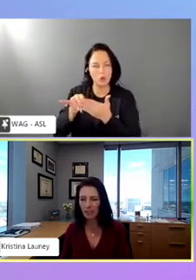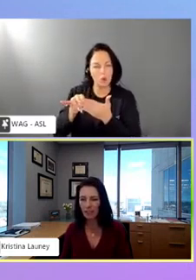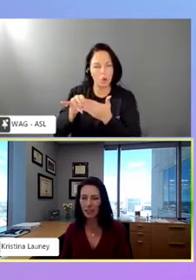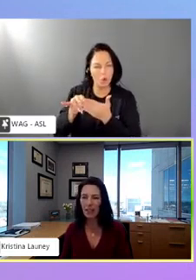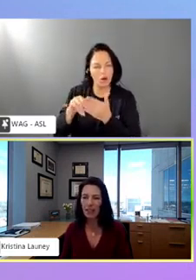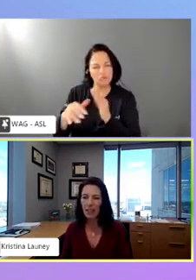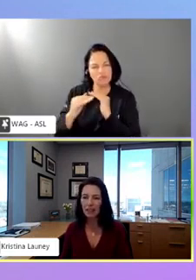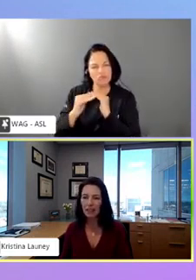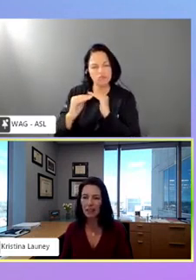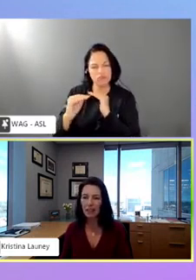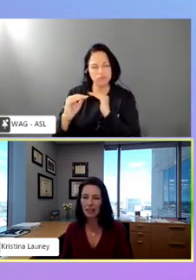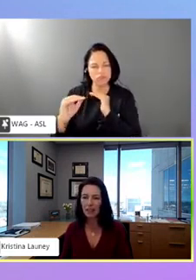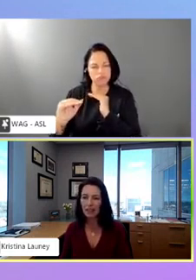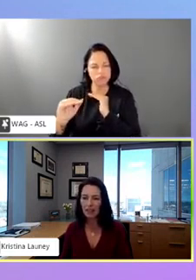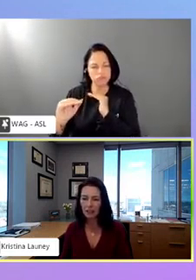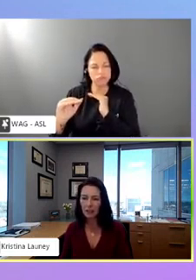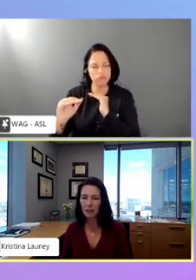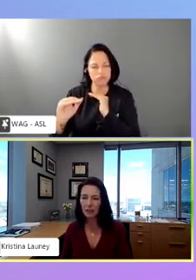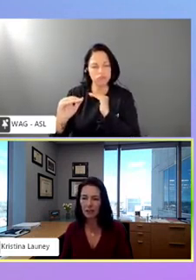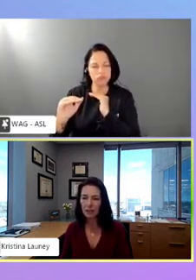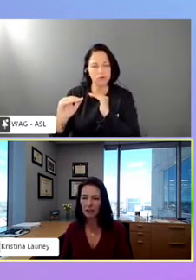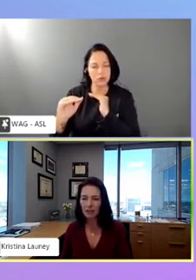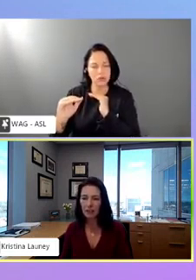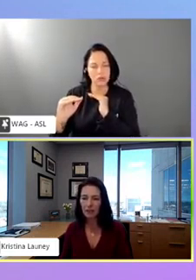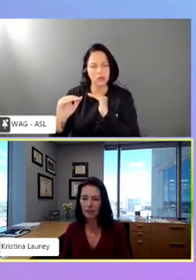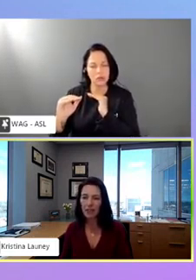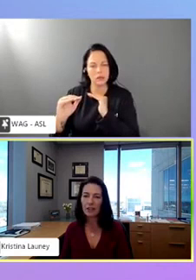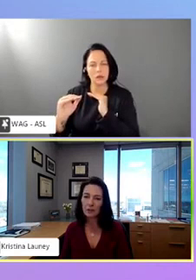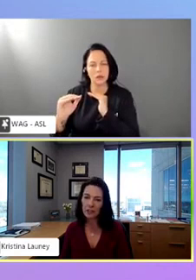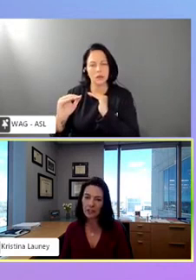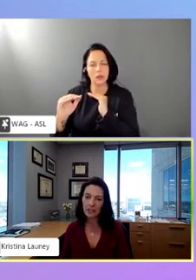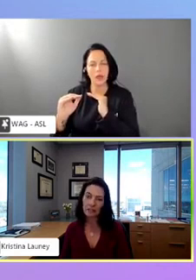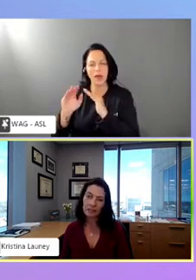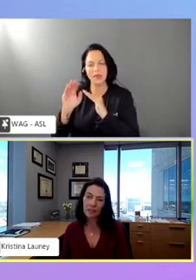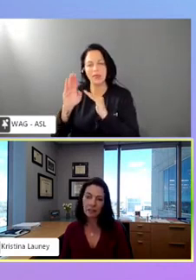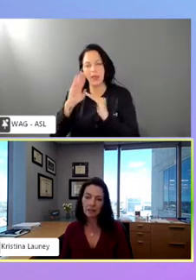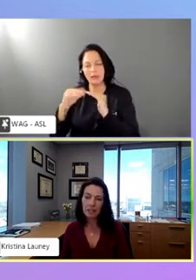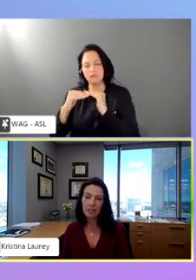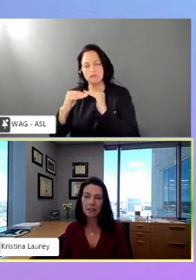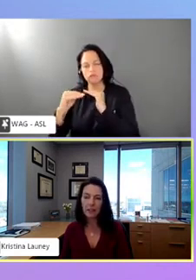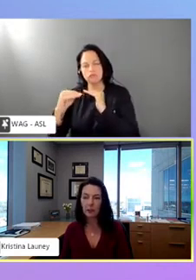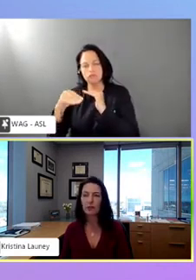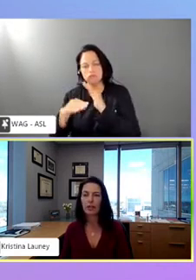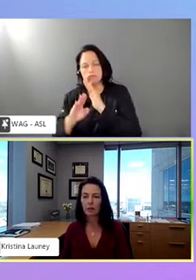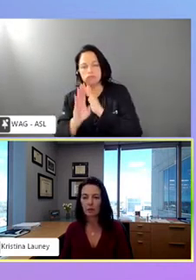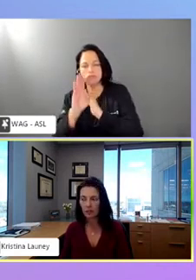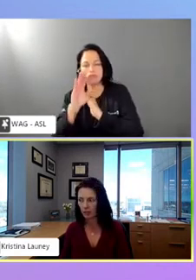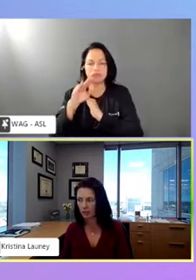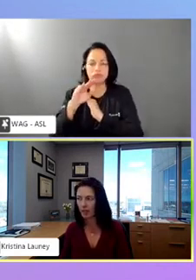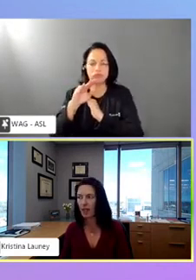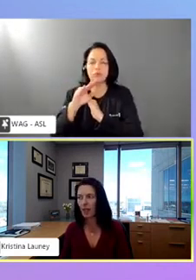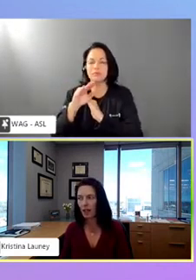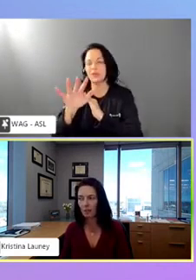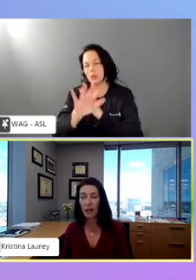California going up to a peak in 2021 , and new York staying pretty